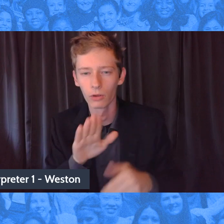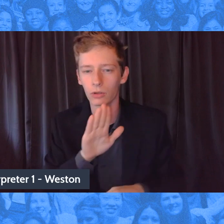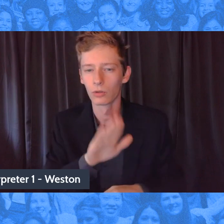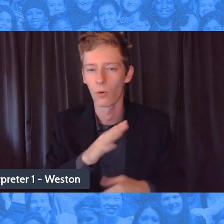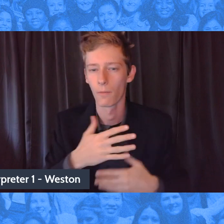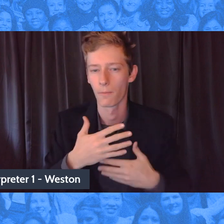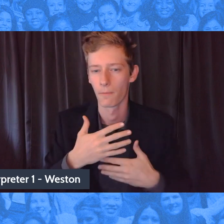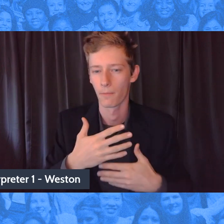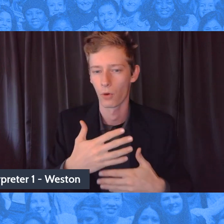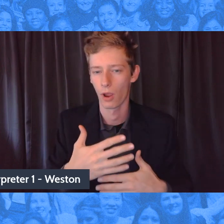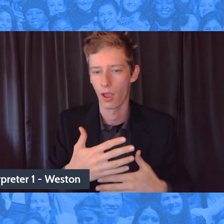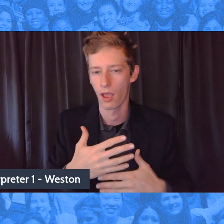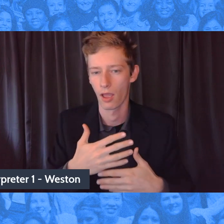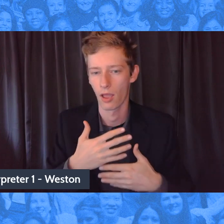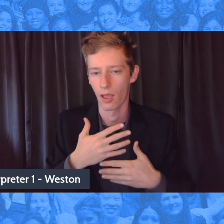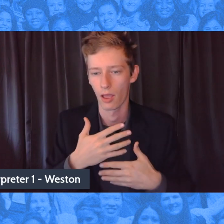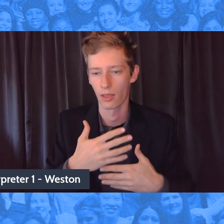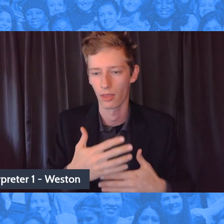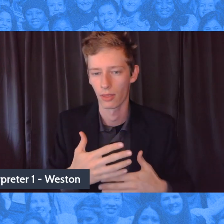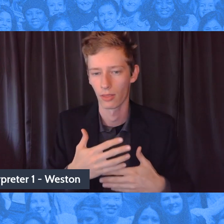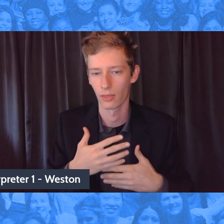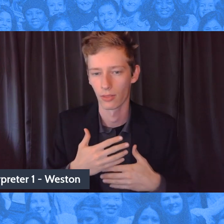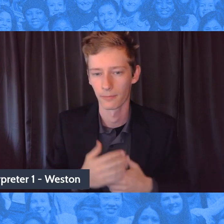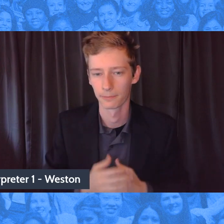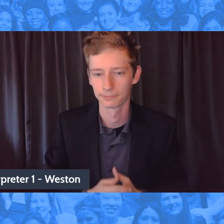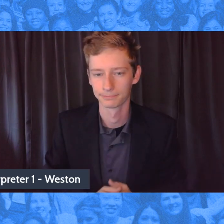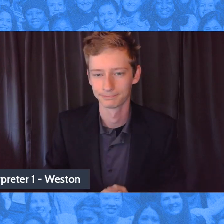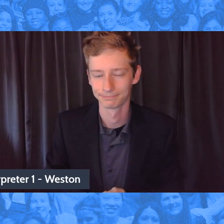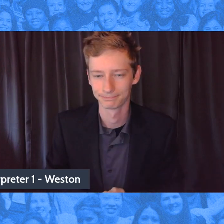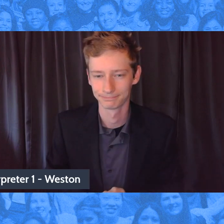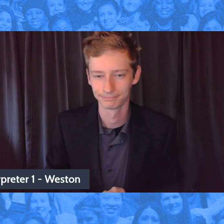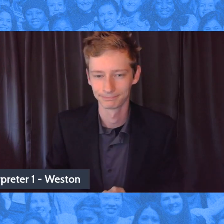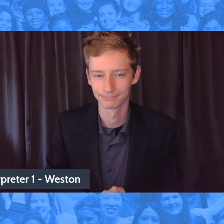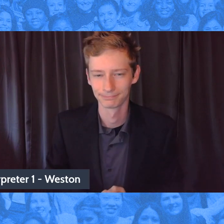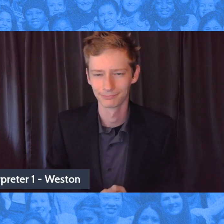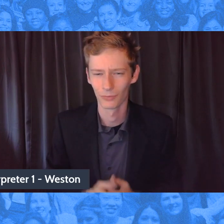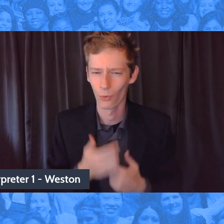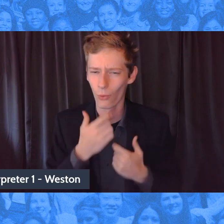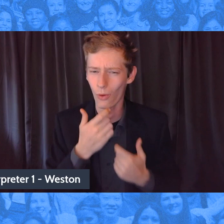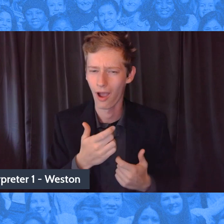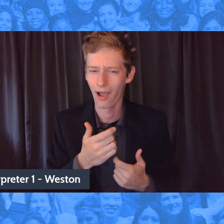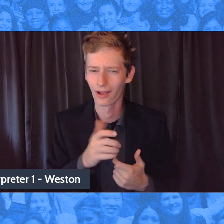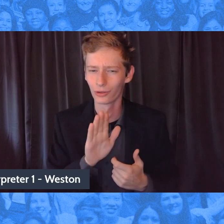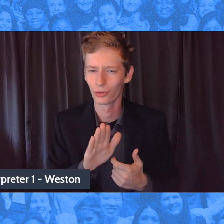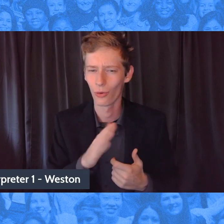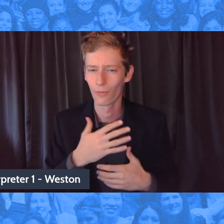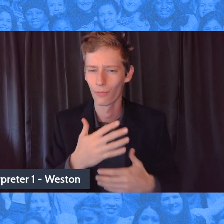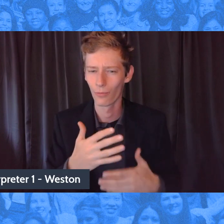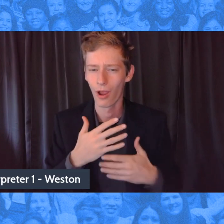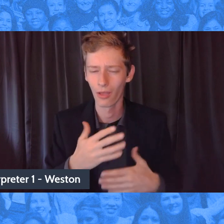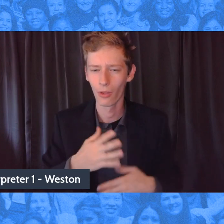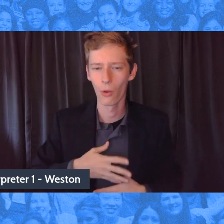watch your breath as it travels up through your rib cage, up into the throat, out the nose,